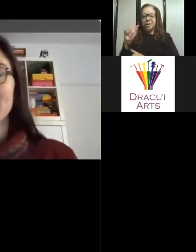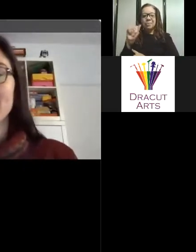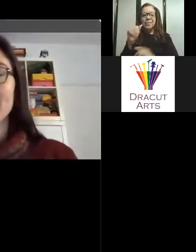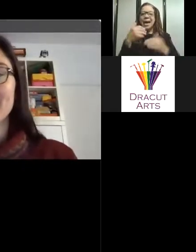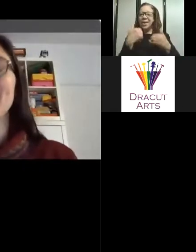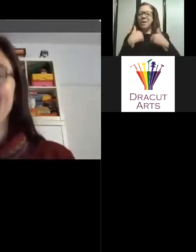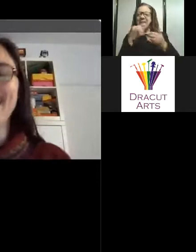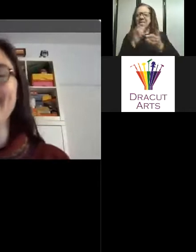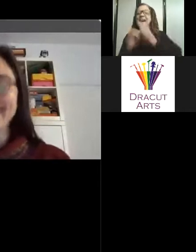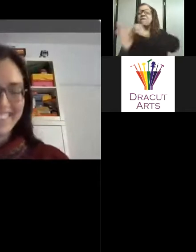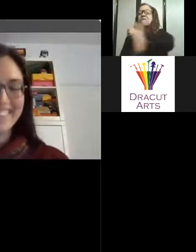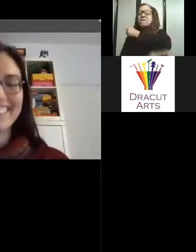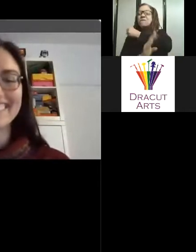think! Okay, no worries!